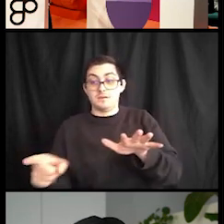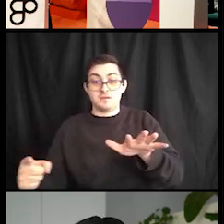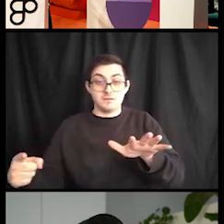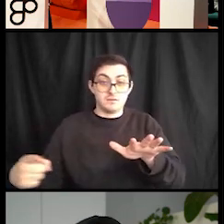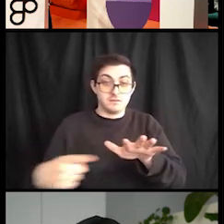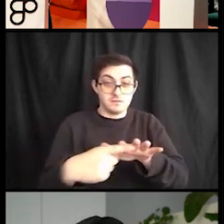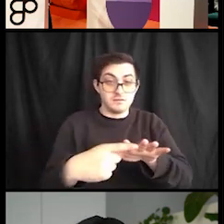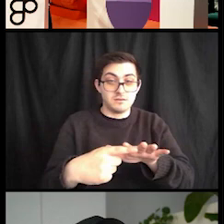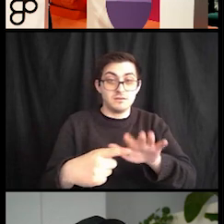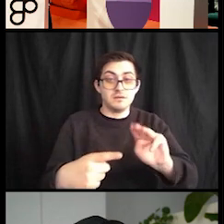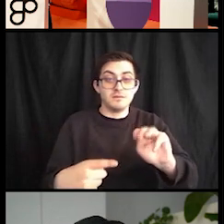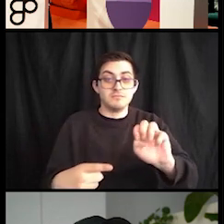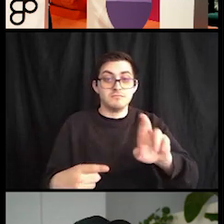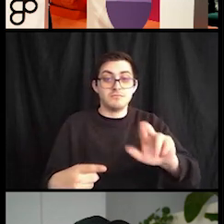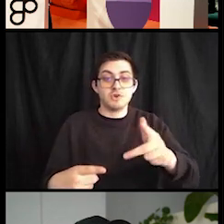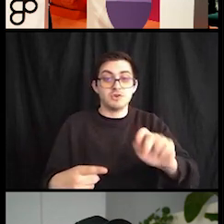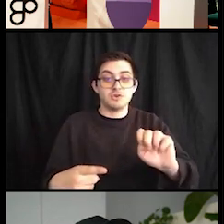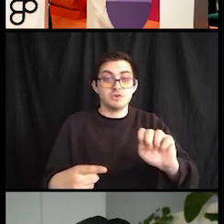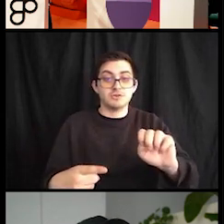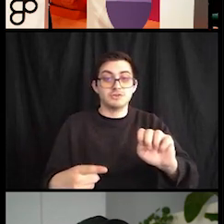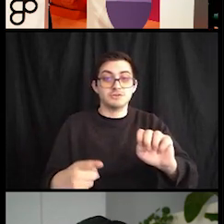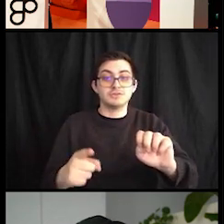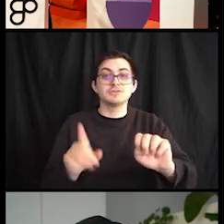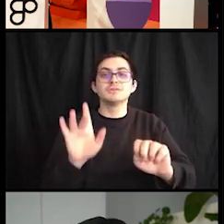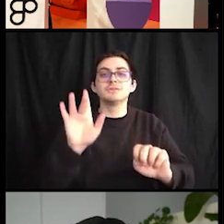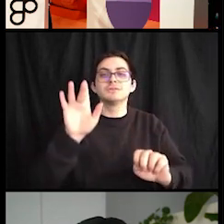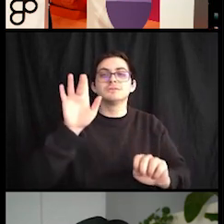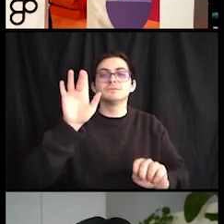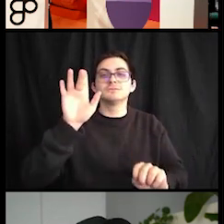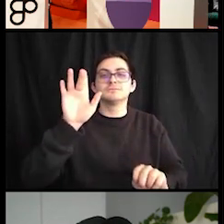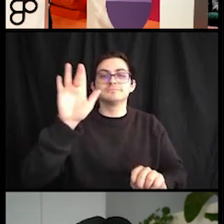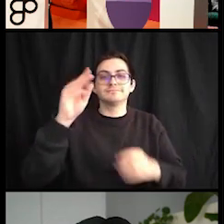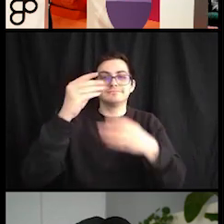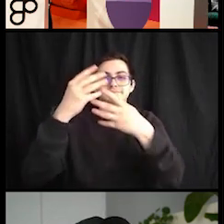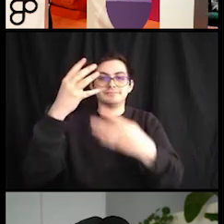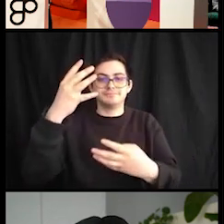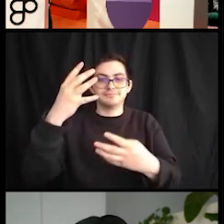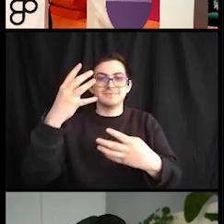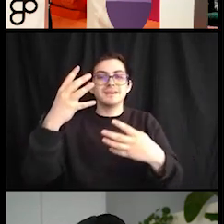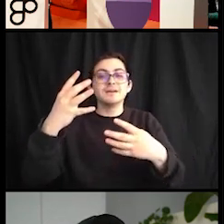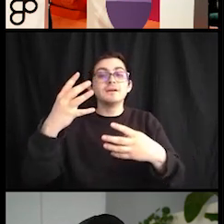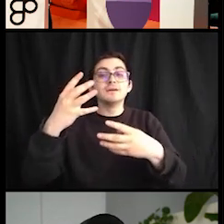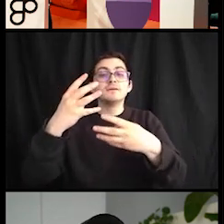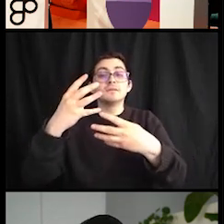And just kind of gives you a summary of your edits you did in your branch.